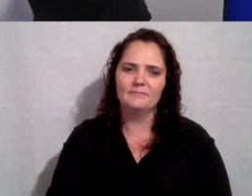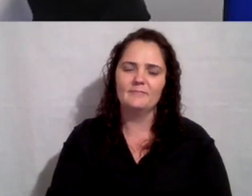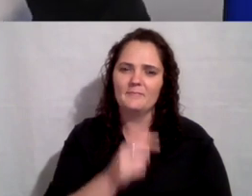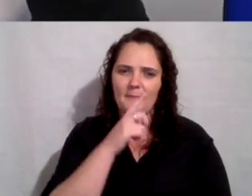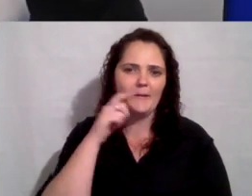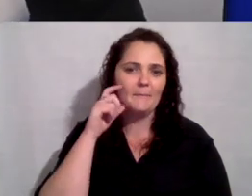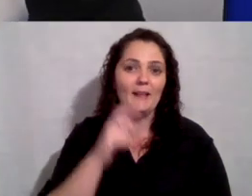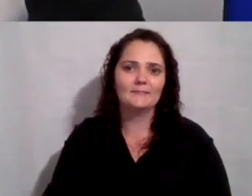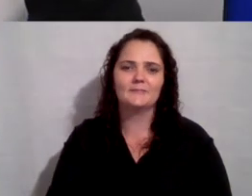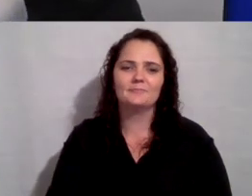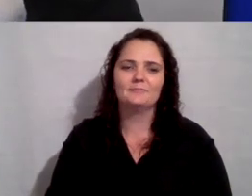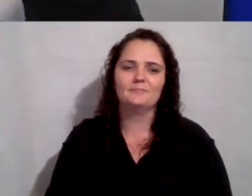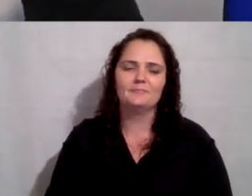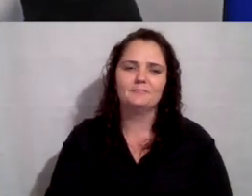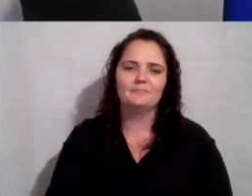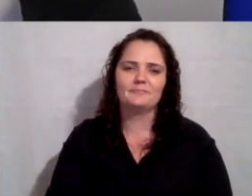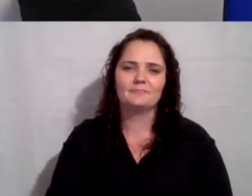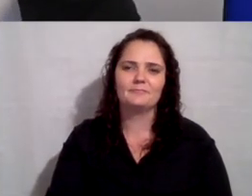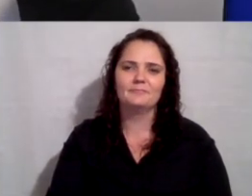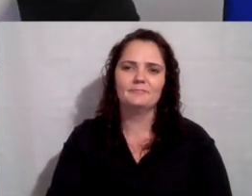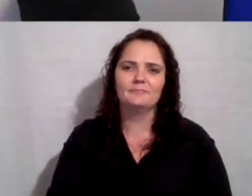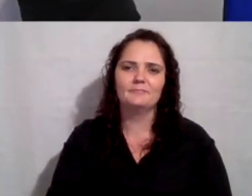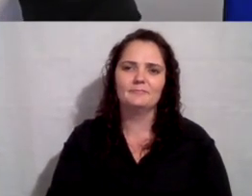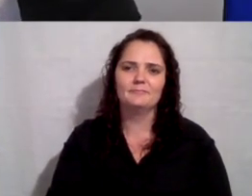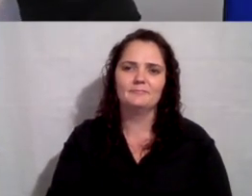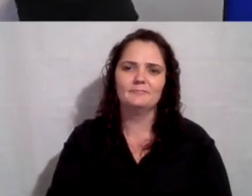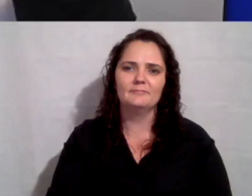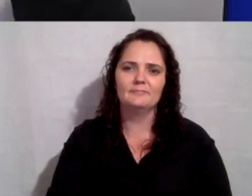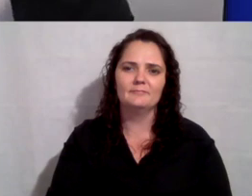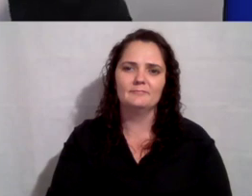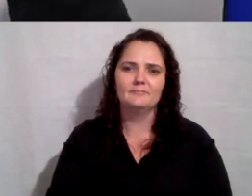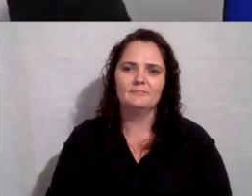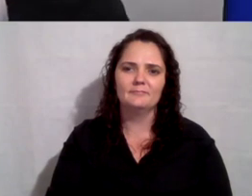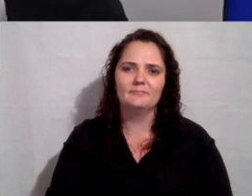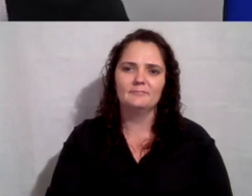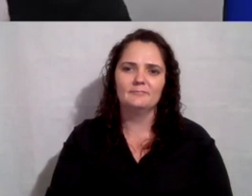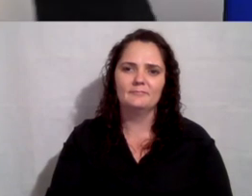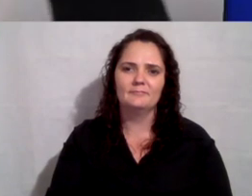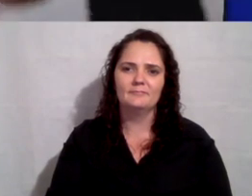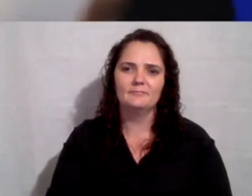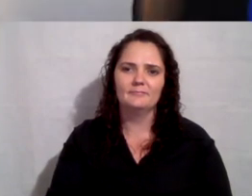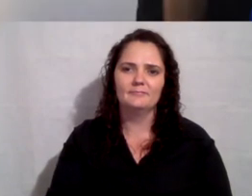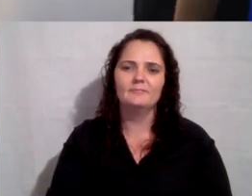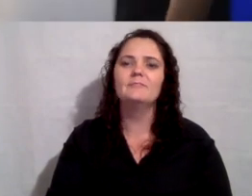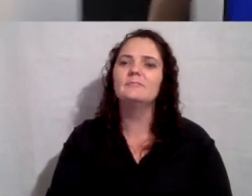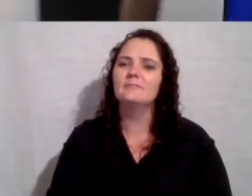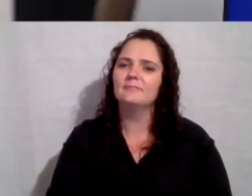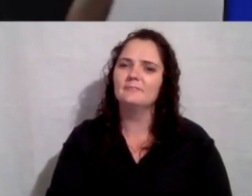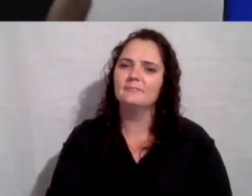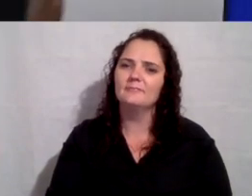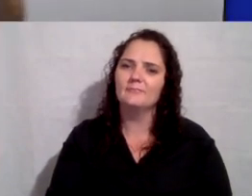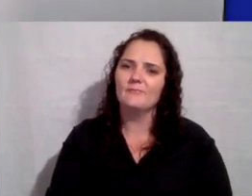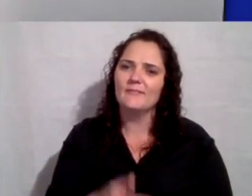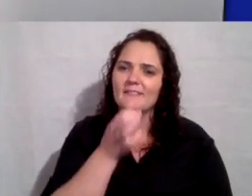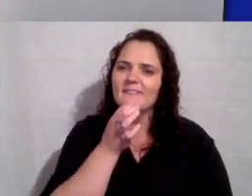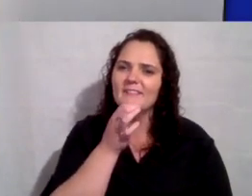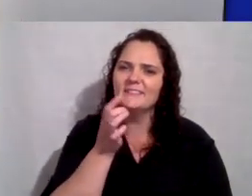there too Alright now if it's actually starting